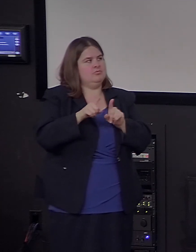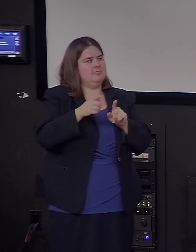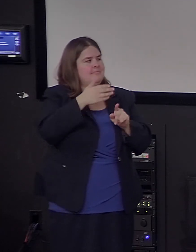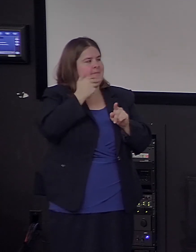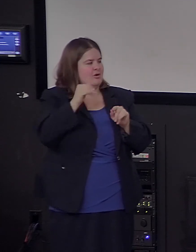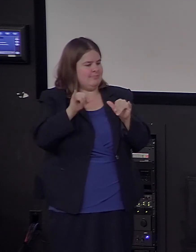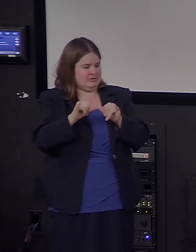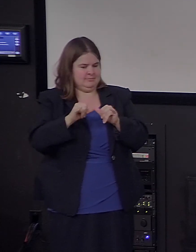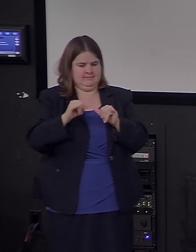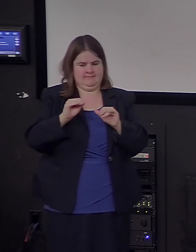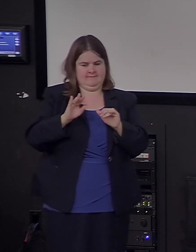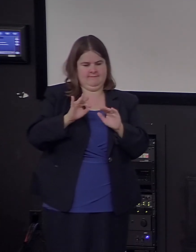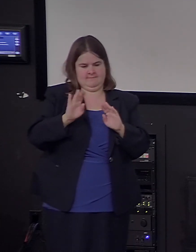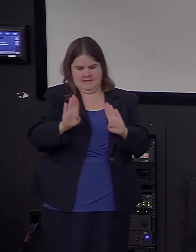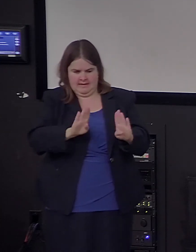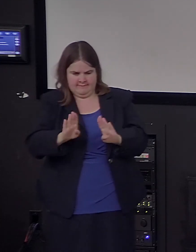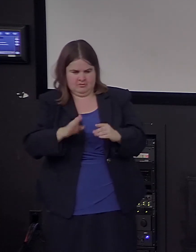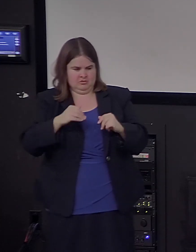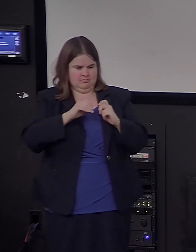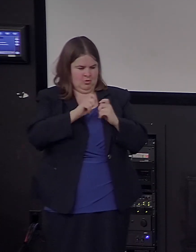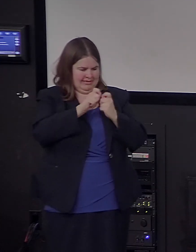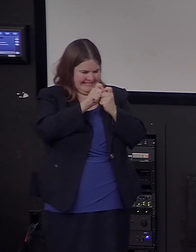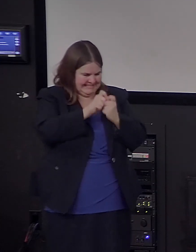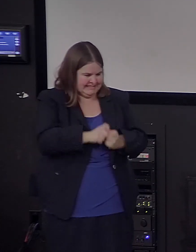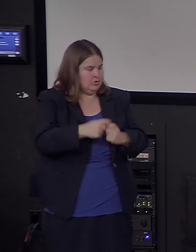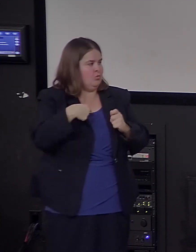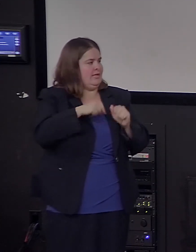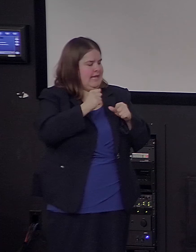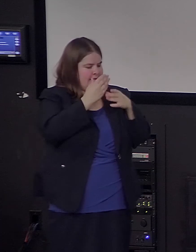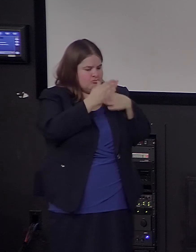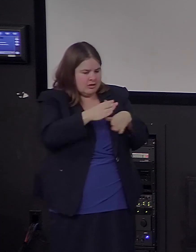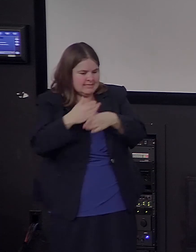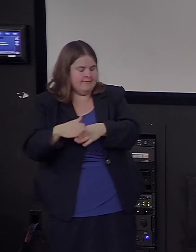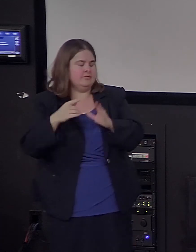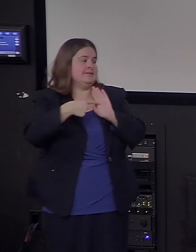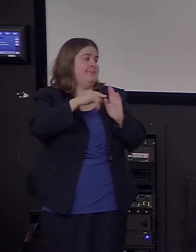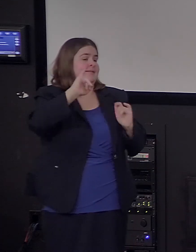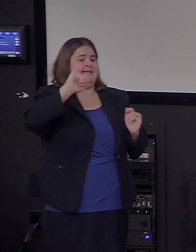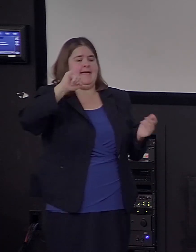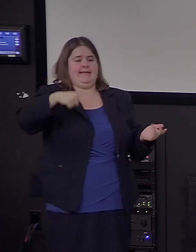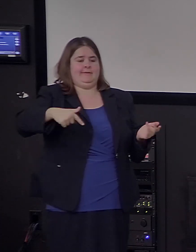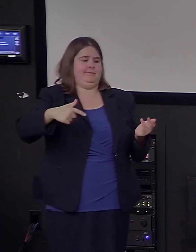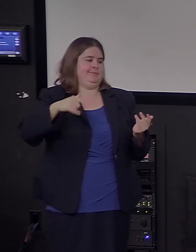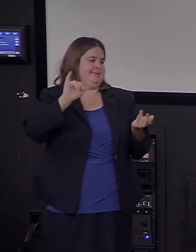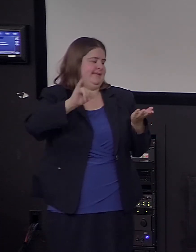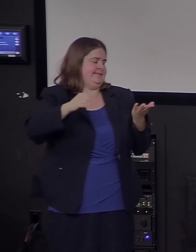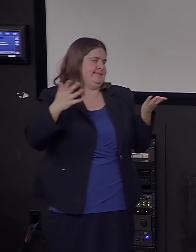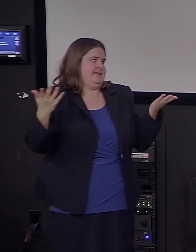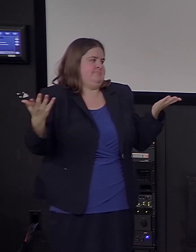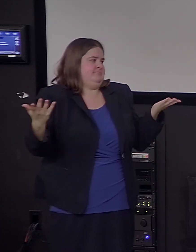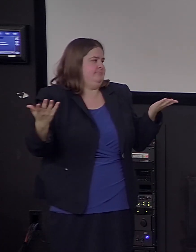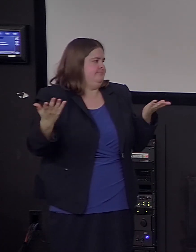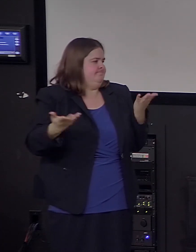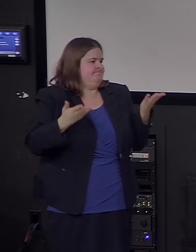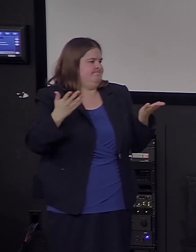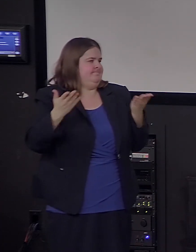of behavior so that we can break down, so IQ is sort of a general large undiffused concept